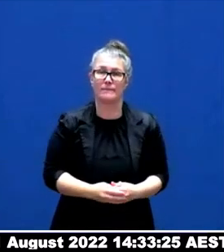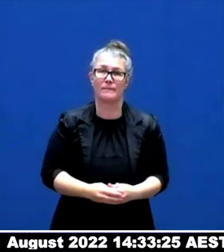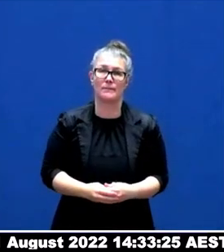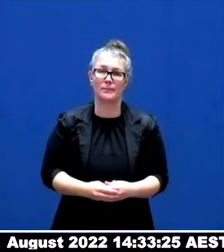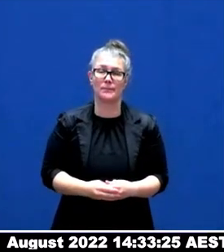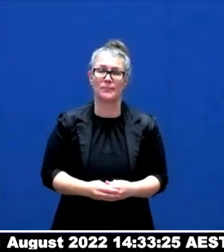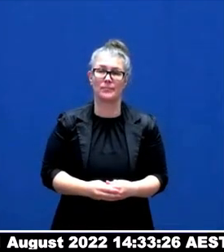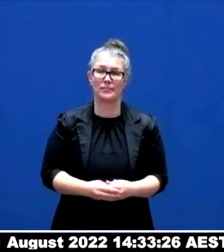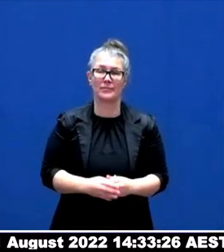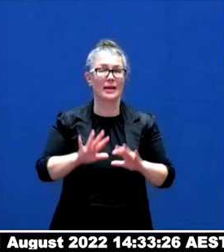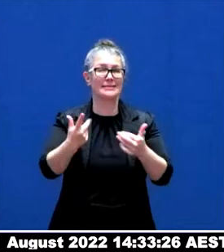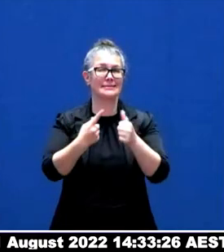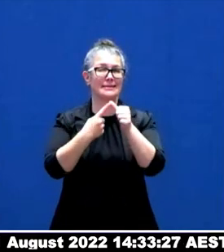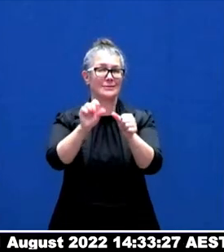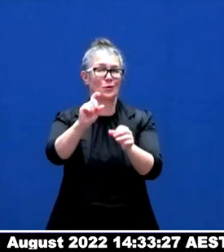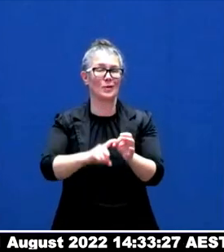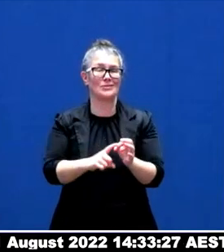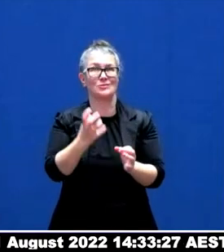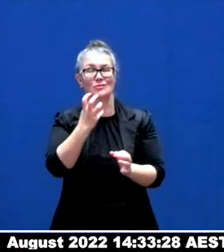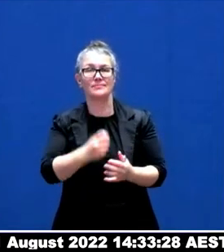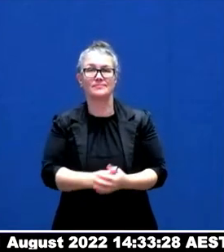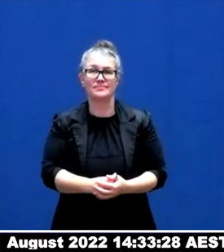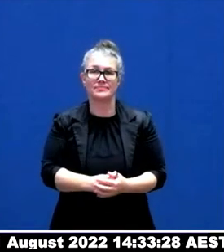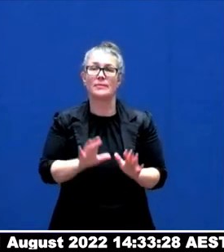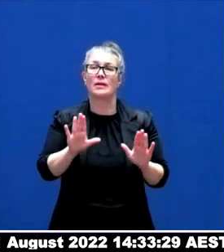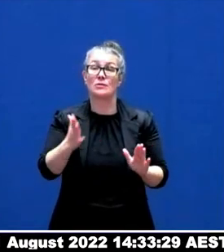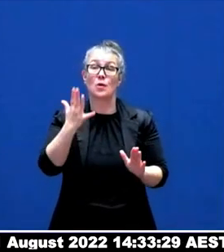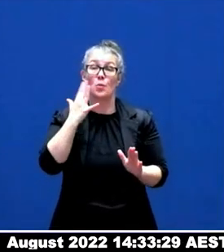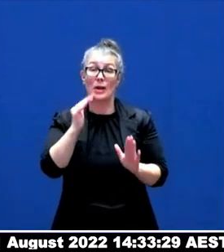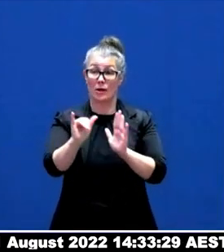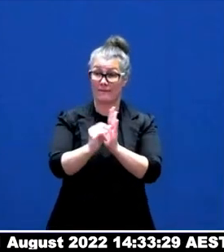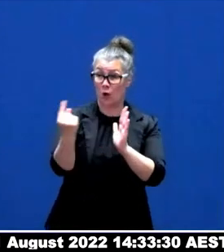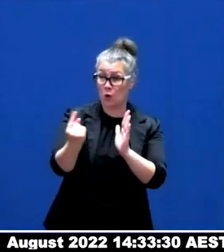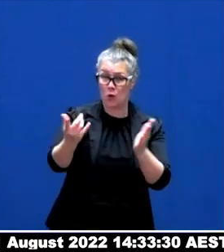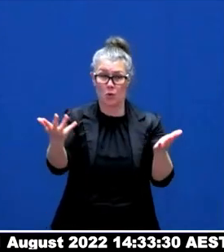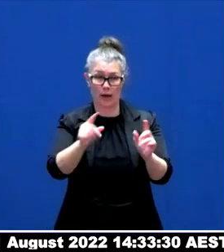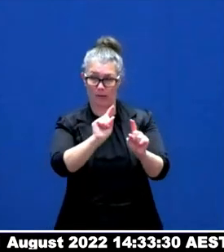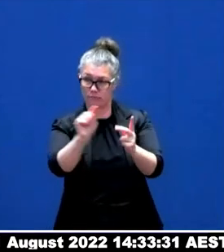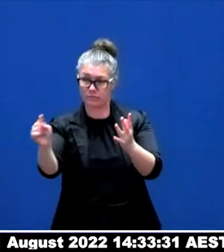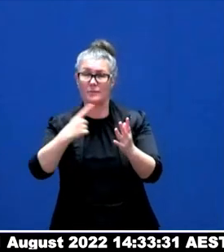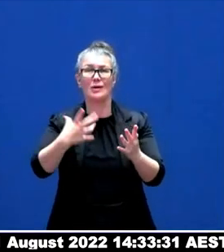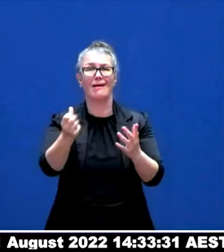I haven't really answered your question. No, so once they've identified them - because, you know, we've got a scenario. So you've identified someone.